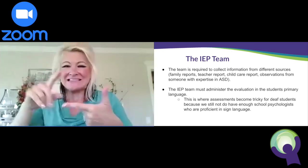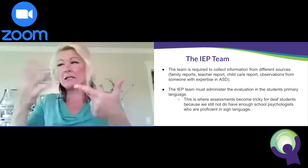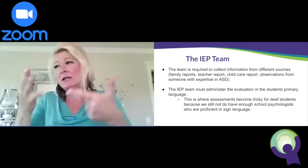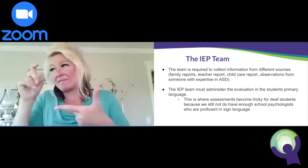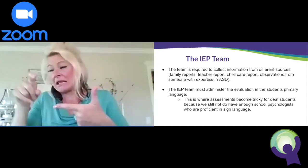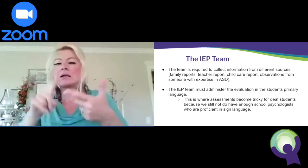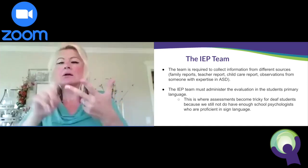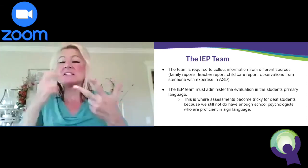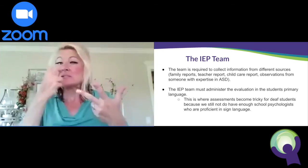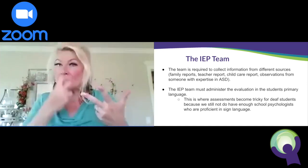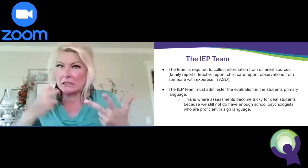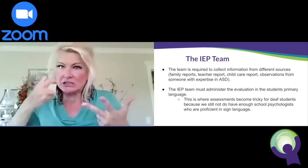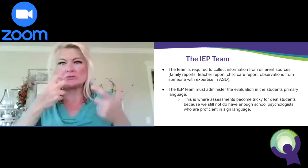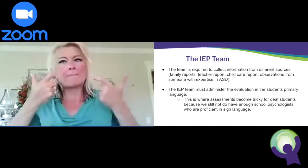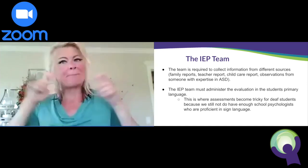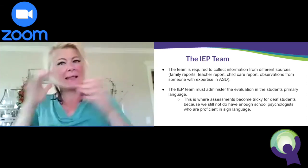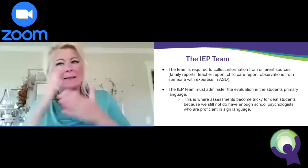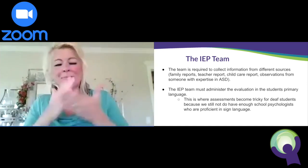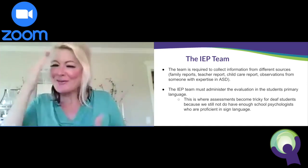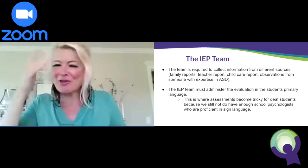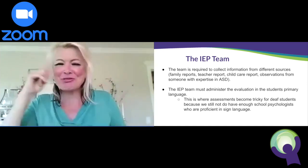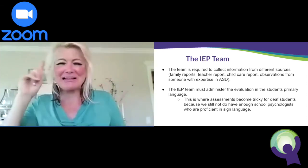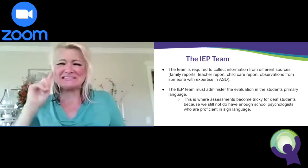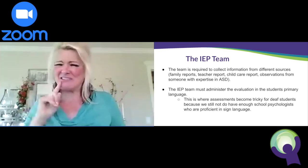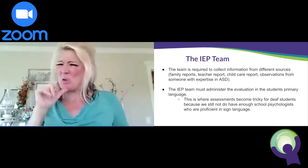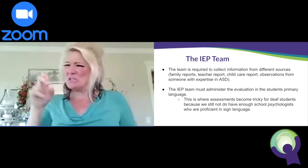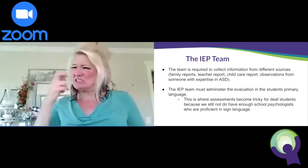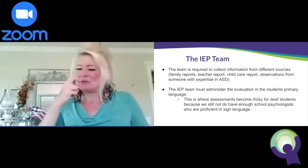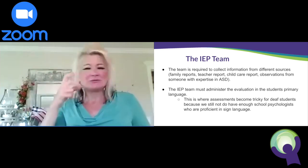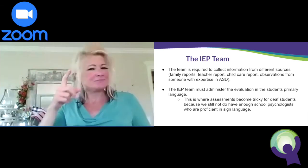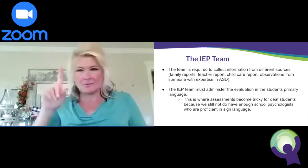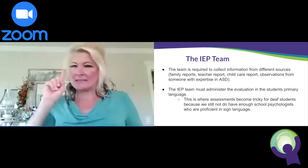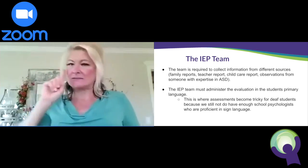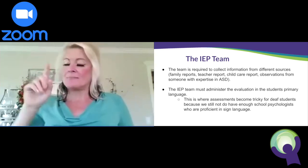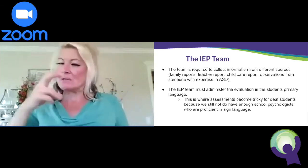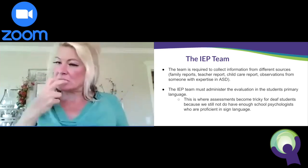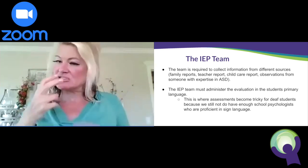and OT and having speech. I know a lot of people think that speech